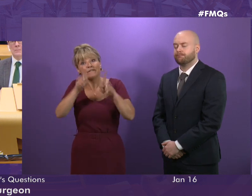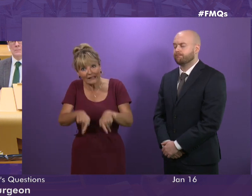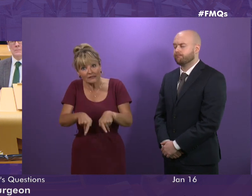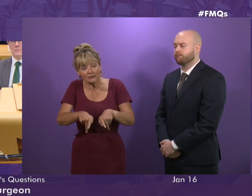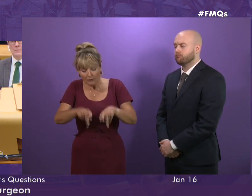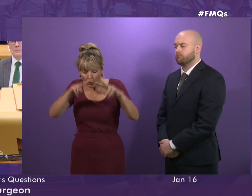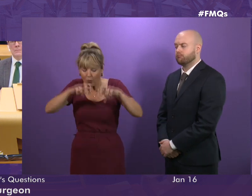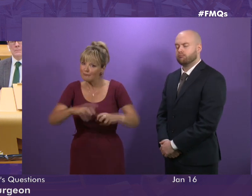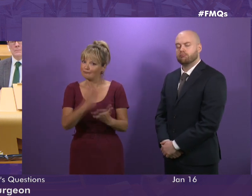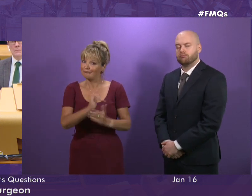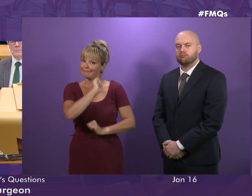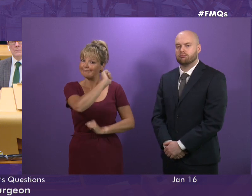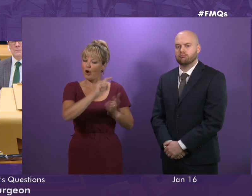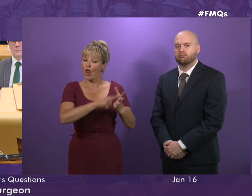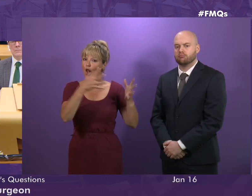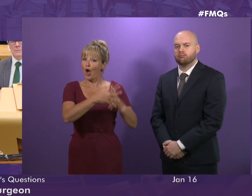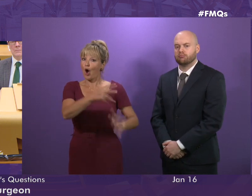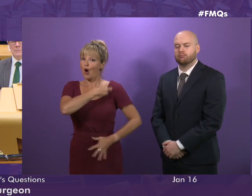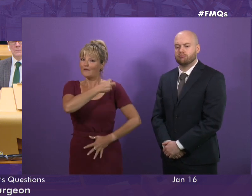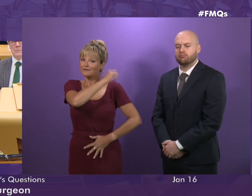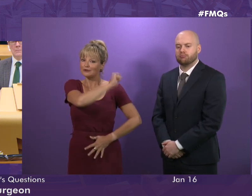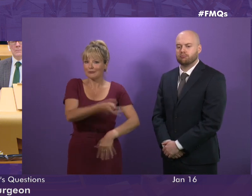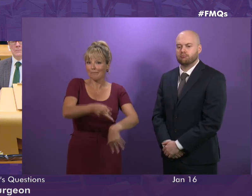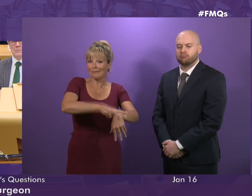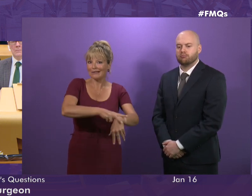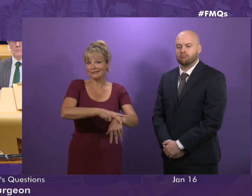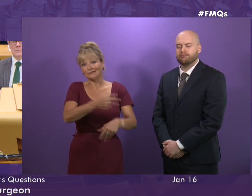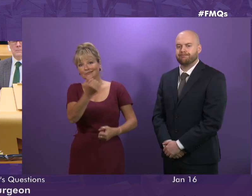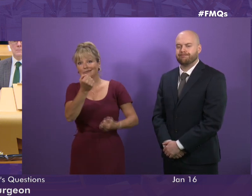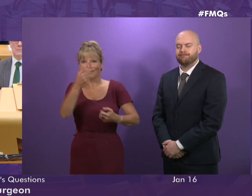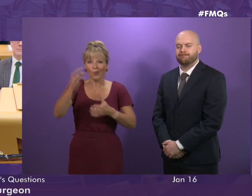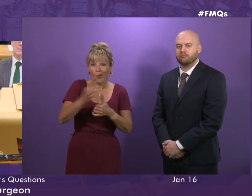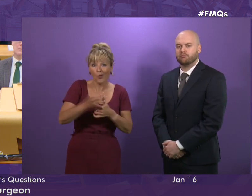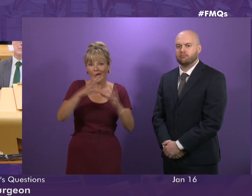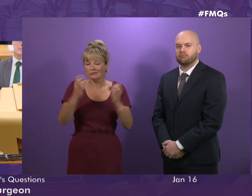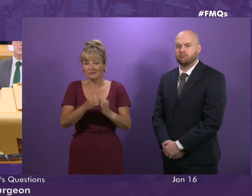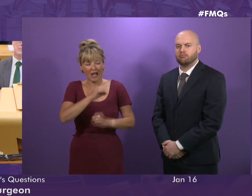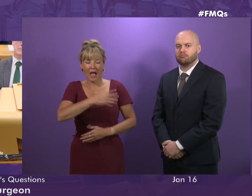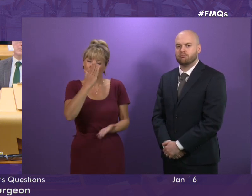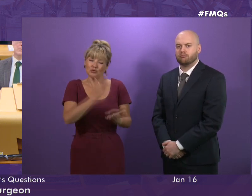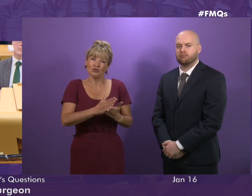account of all the circumstances. I am sure that the Lord Advocate would be more than